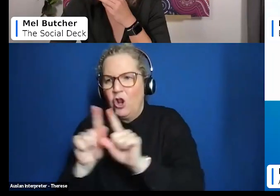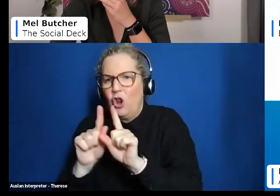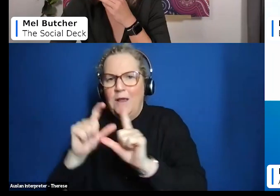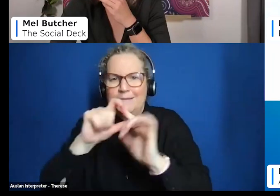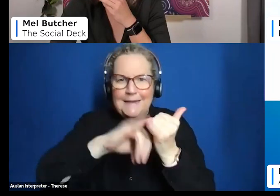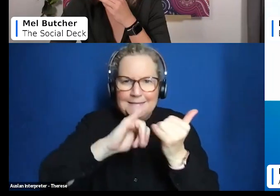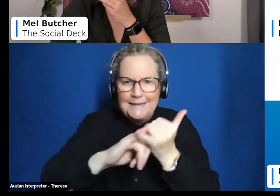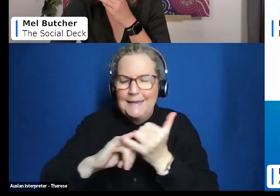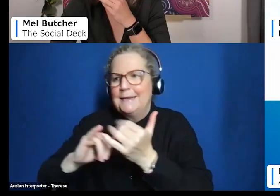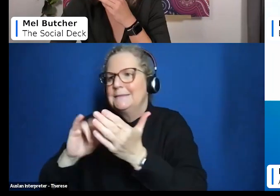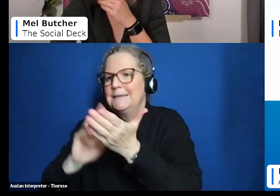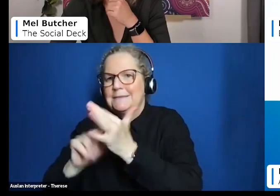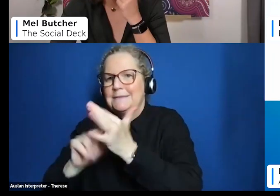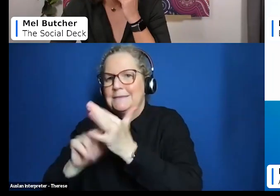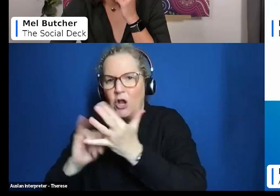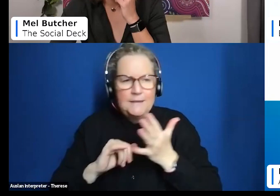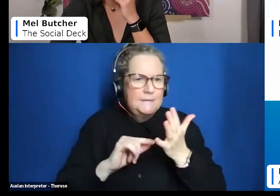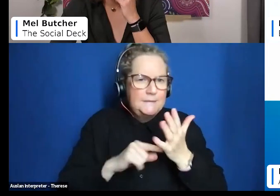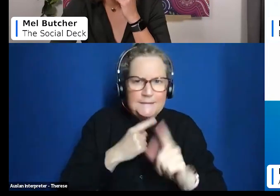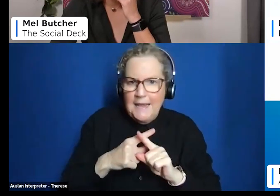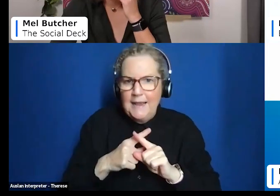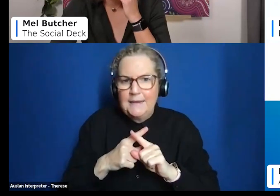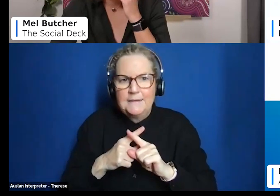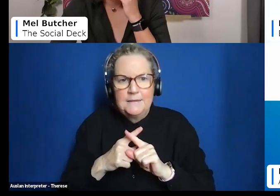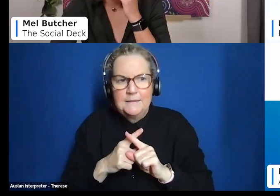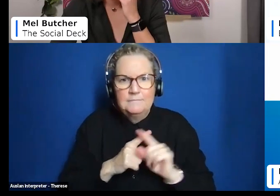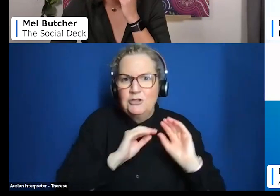tax system, what was their experience when they went through education,